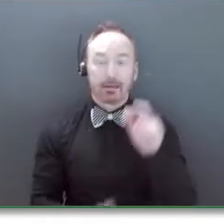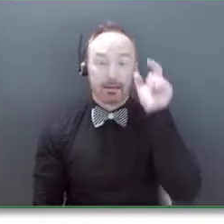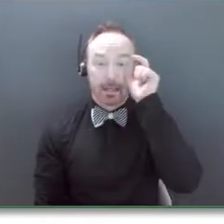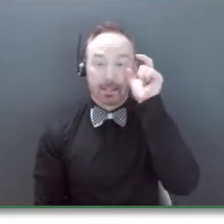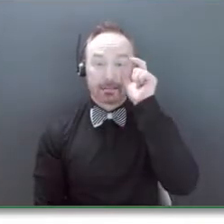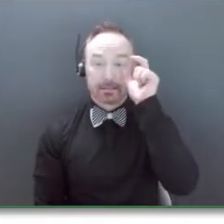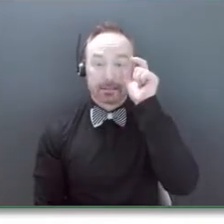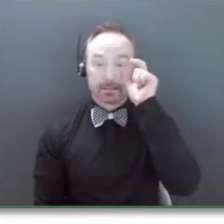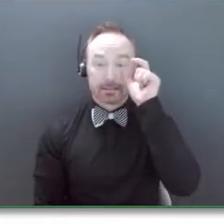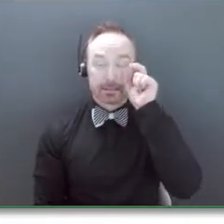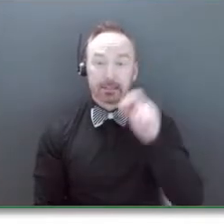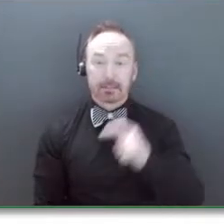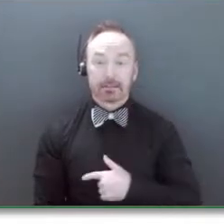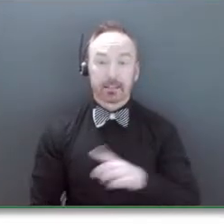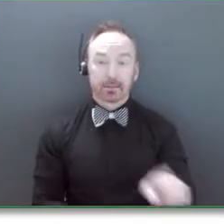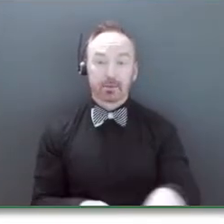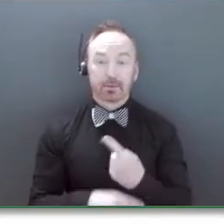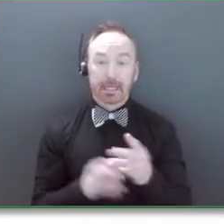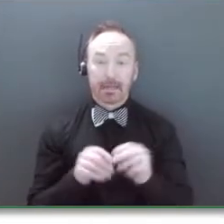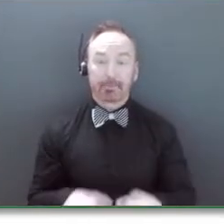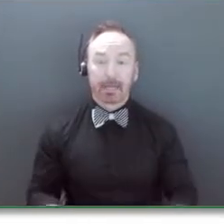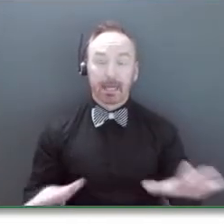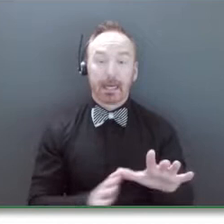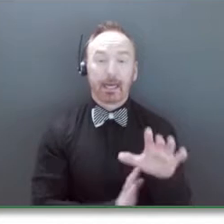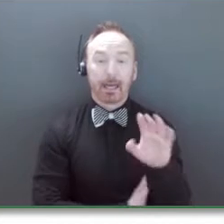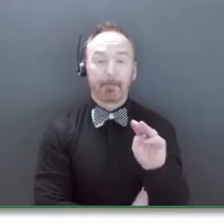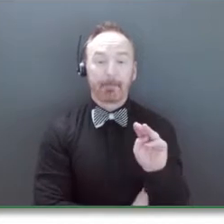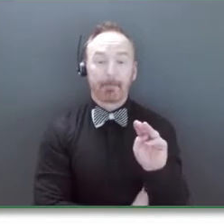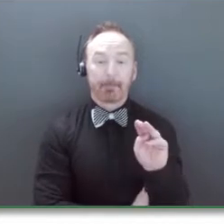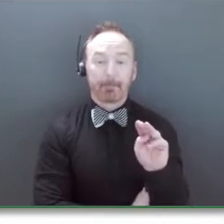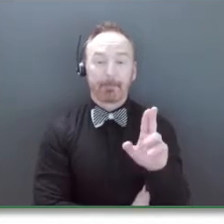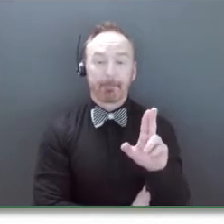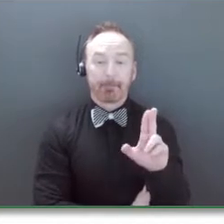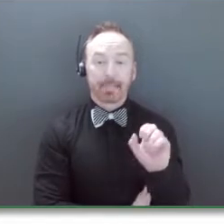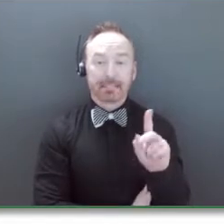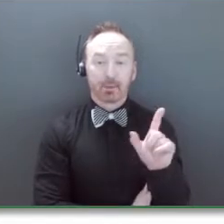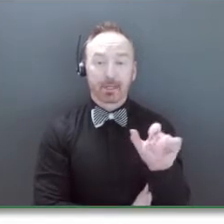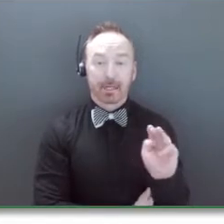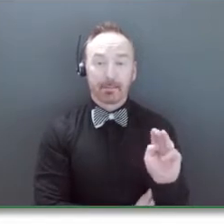territory of the Musqueam, Squamish and Tseil-Waututh First Nations